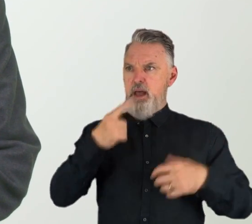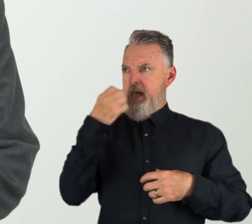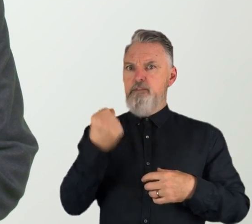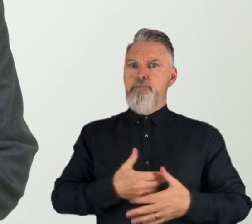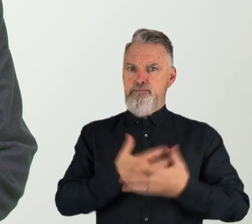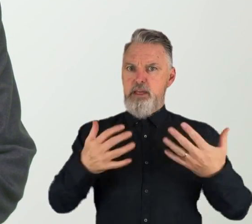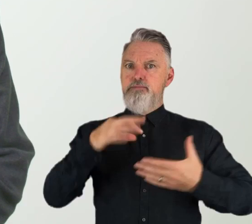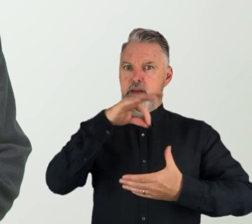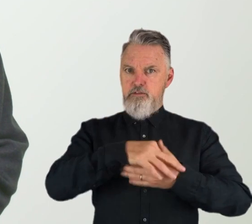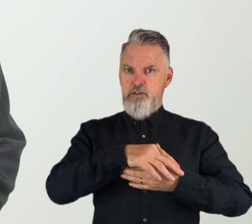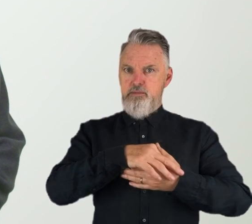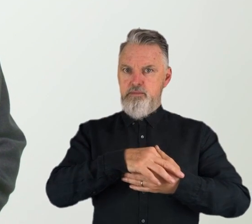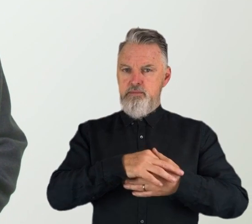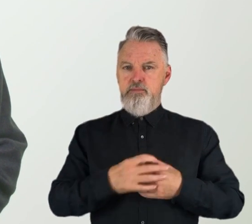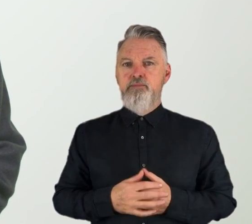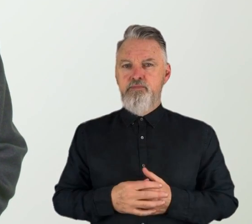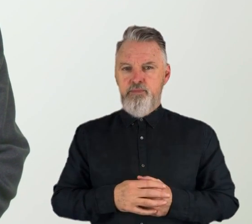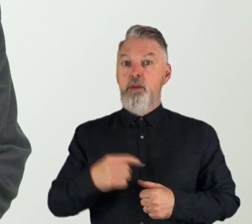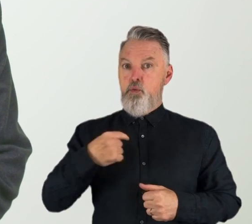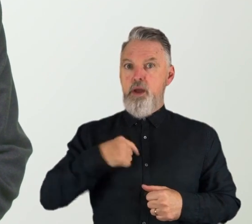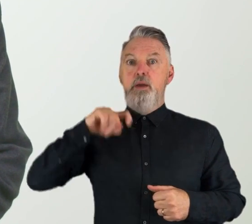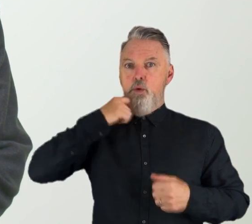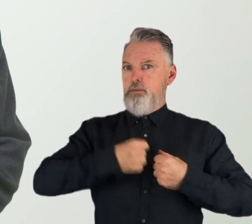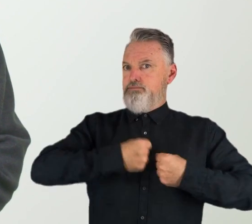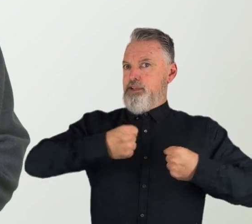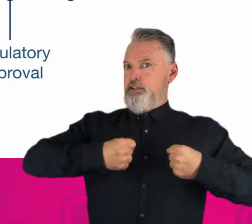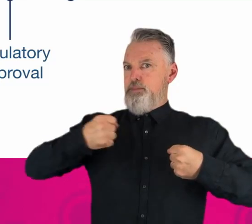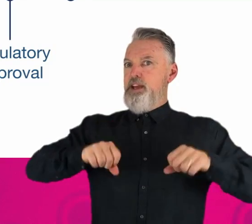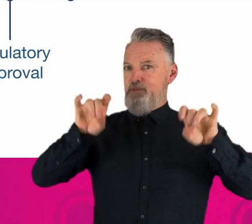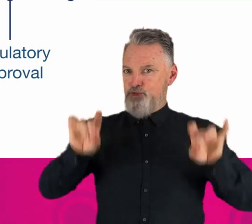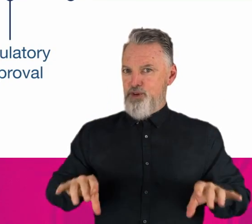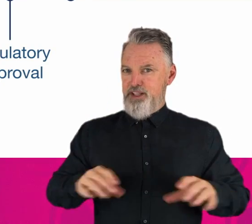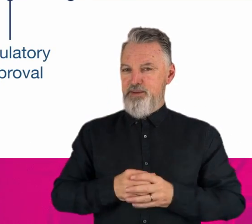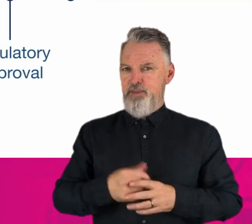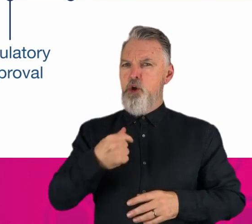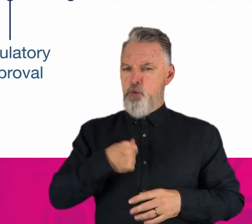and there will be the reference sites as we expand across Australia. We will be ready to launch